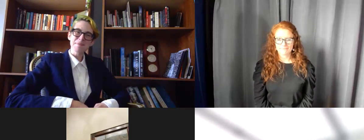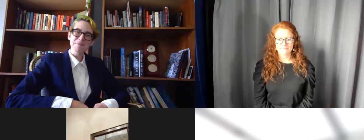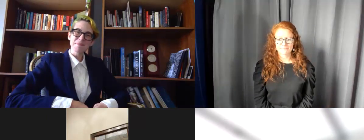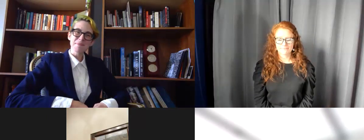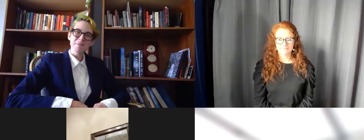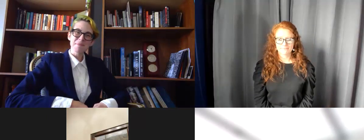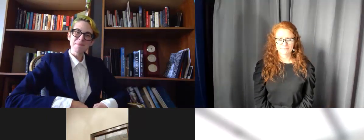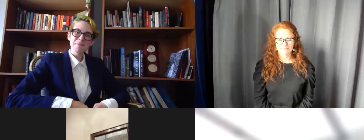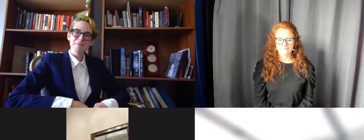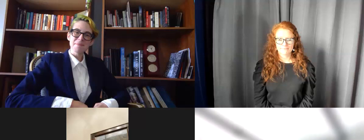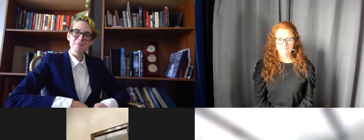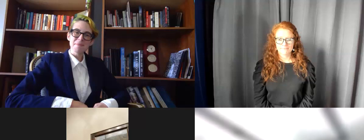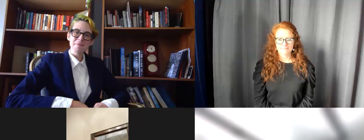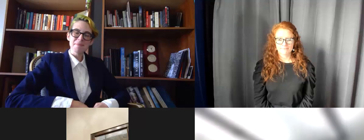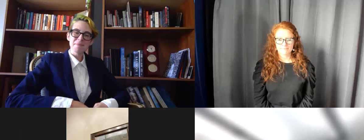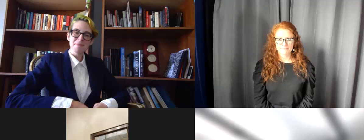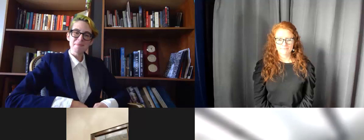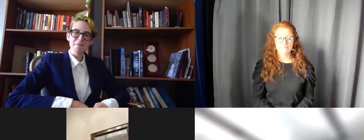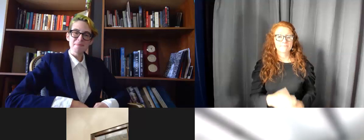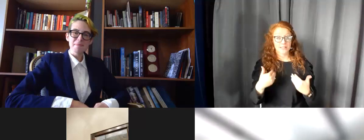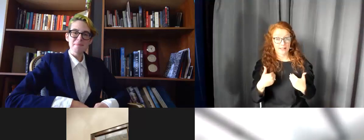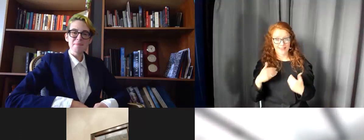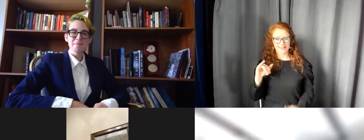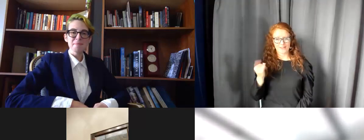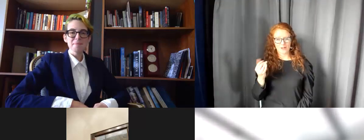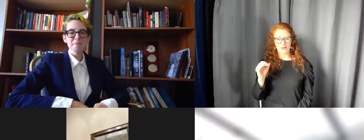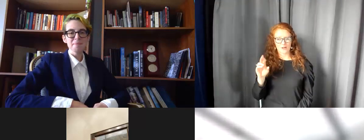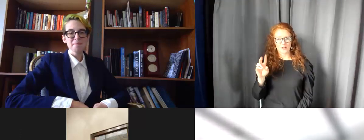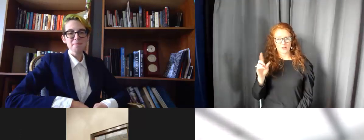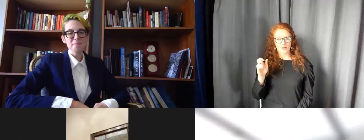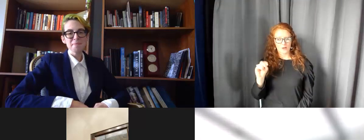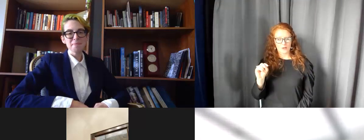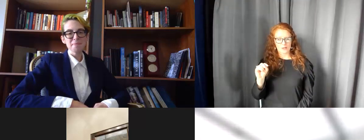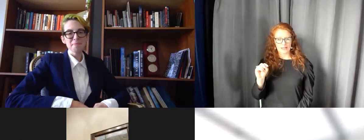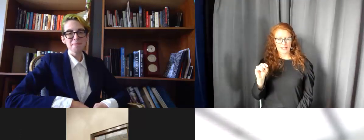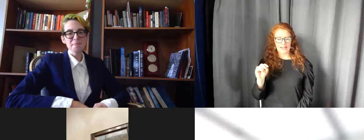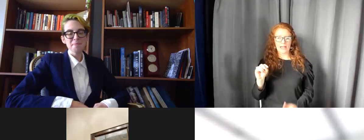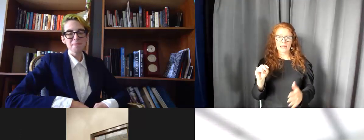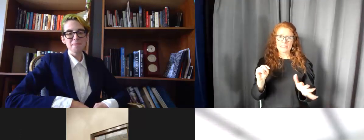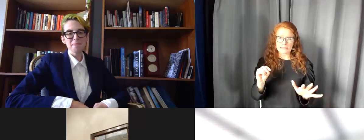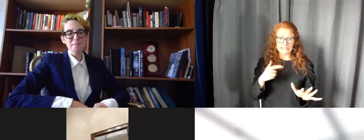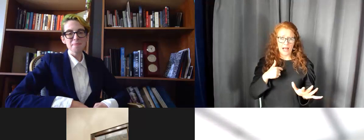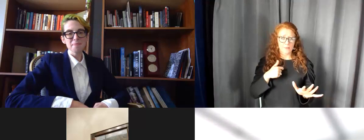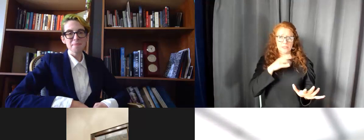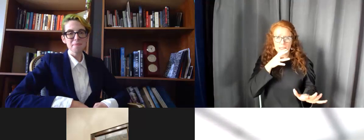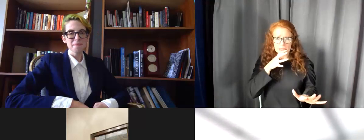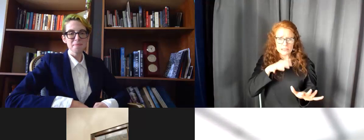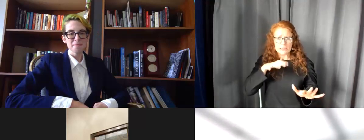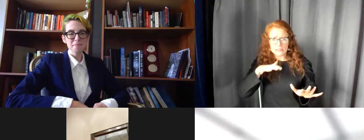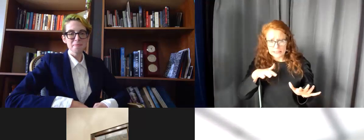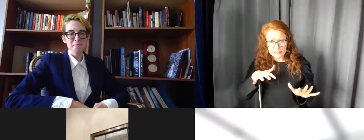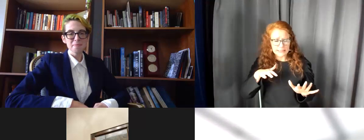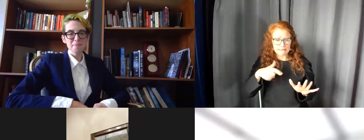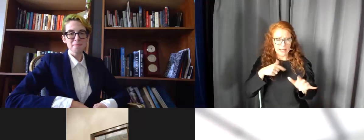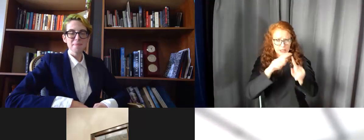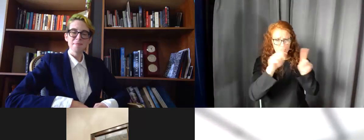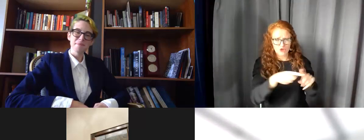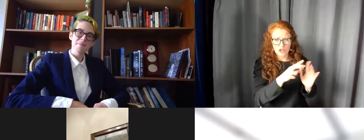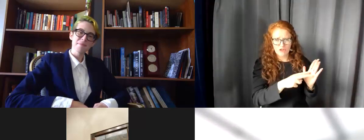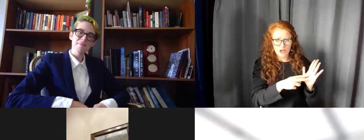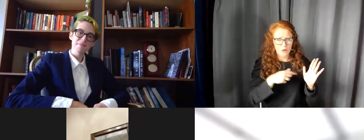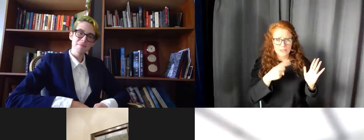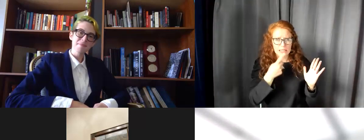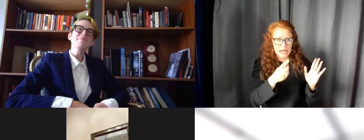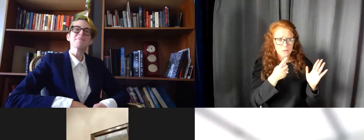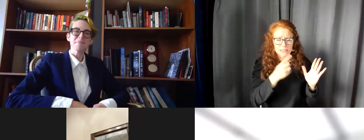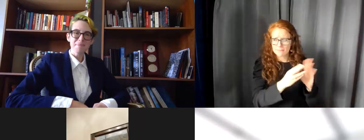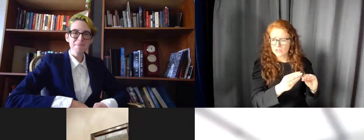Jordan Radford: I I still hold my words a lot of this is joining it. I some of my words a little bit there, because my screen reader was announcing the messages that Michael had sent out. So